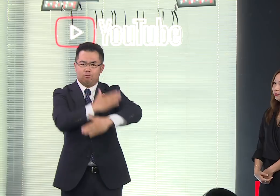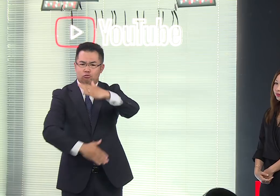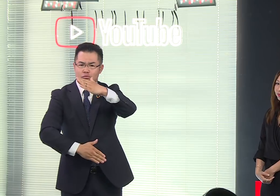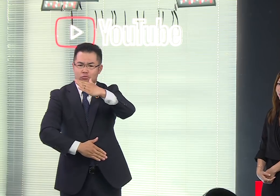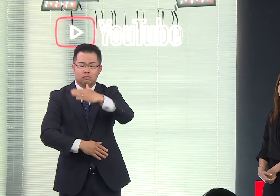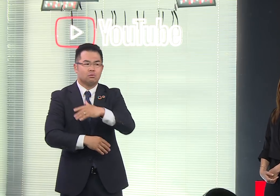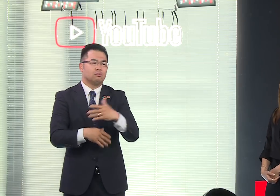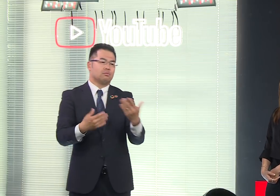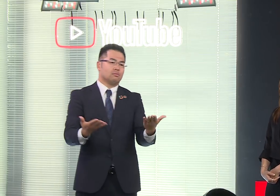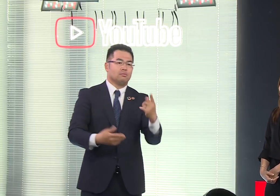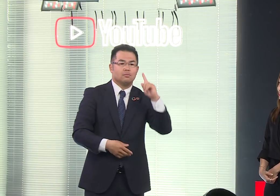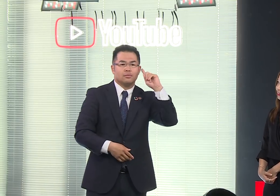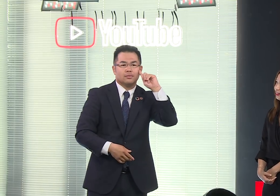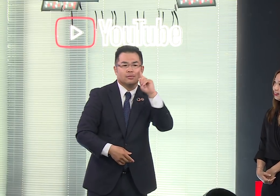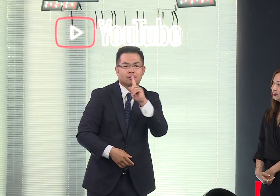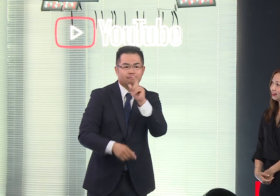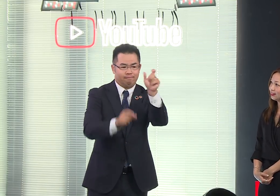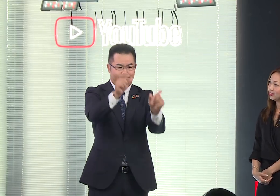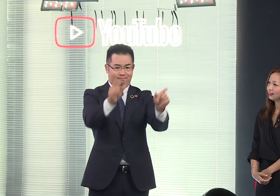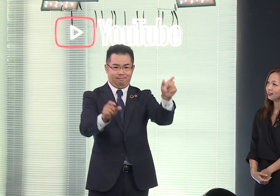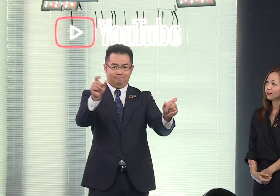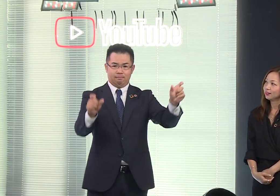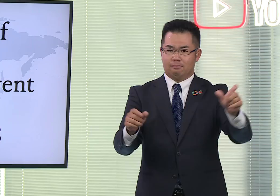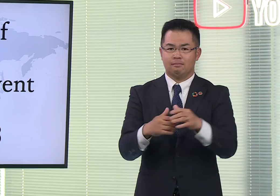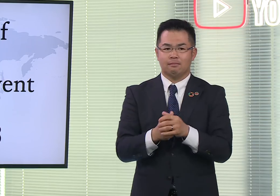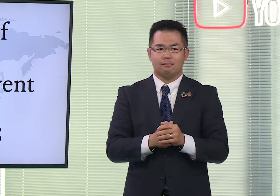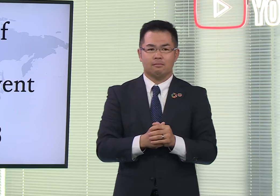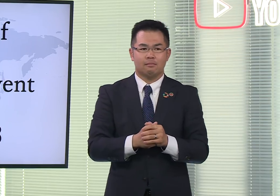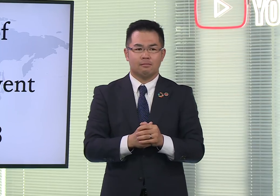And we wish to inform everyone of the Asia Pacific region, do you know that in